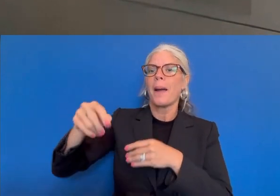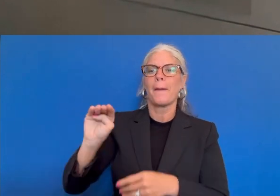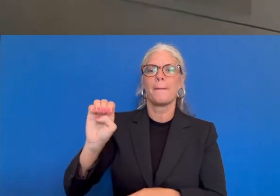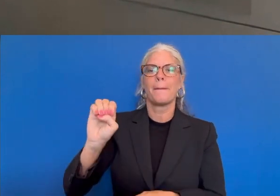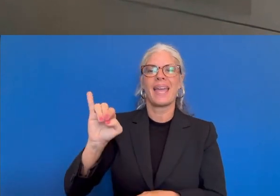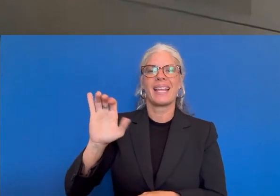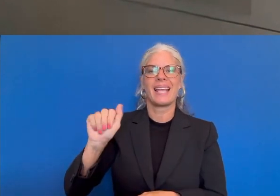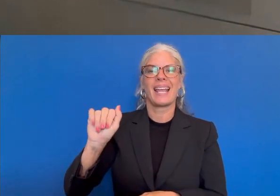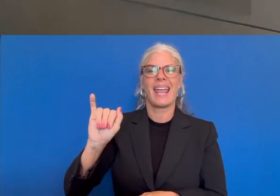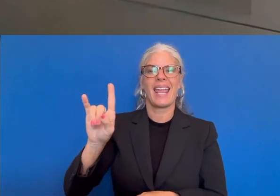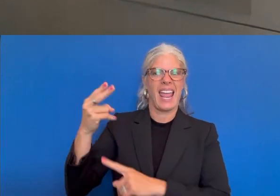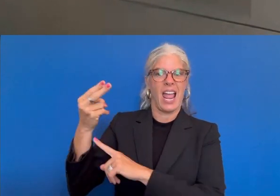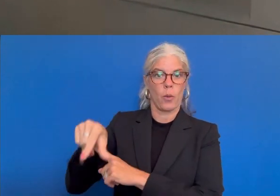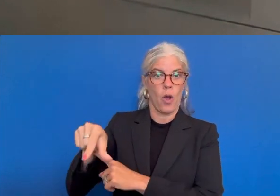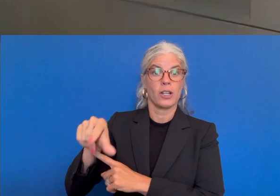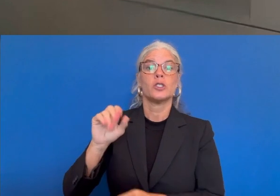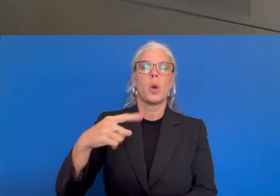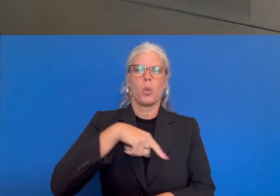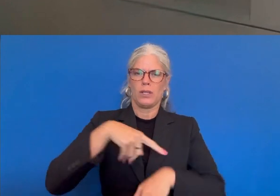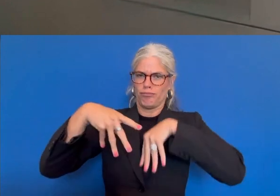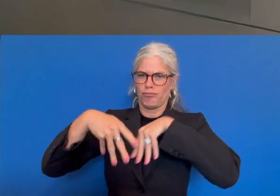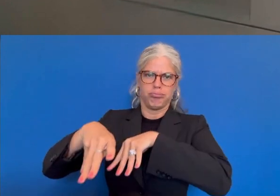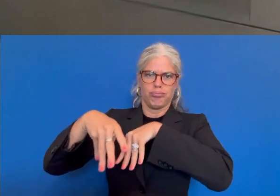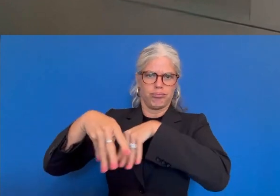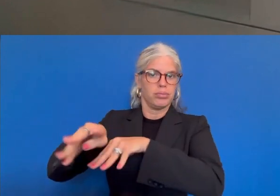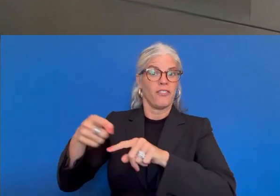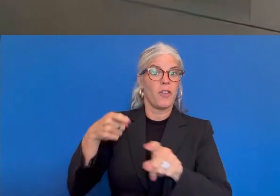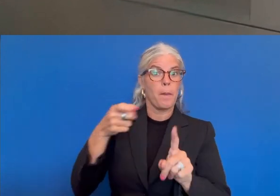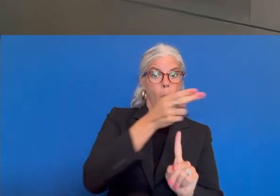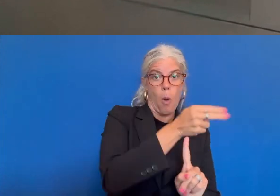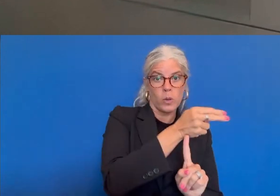from their state Medicaid headquarters.